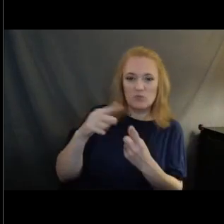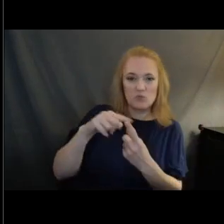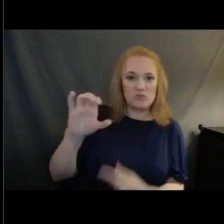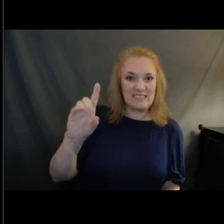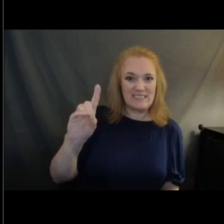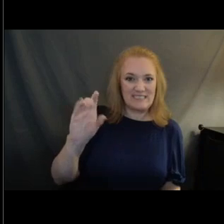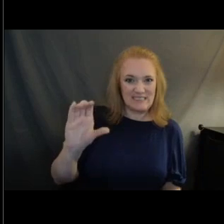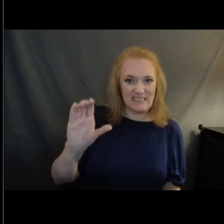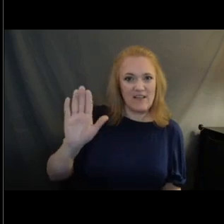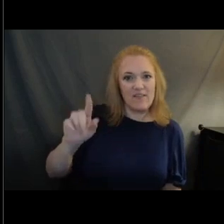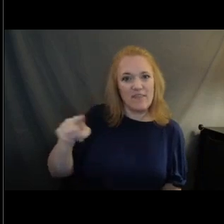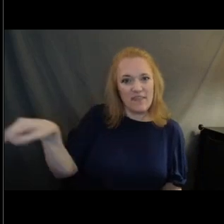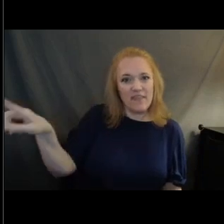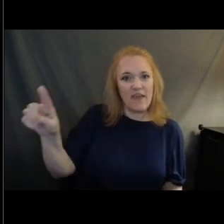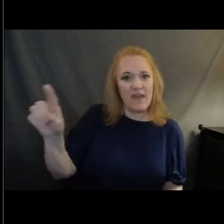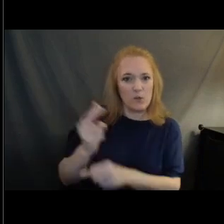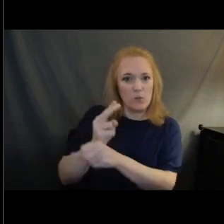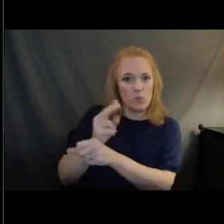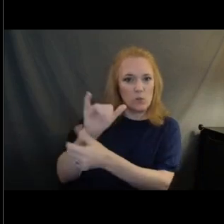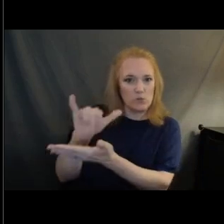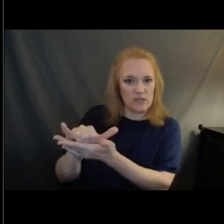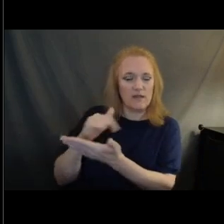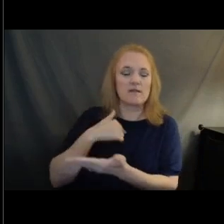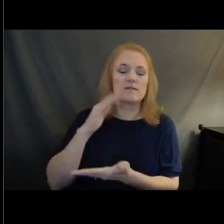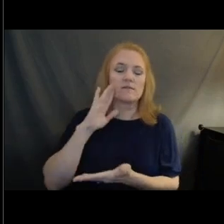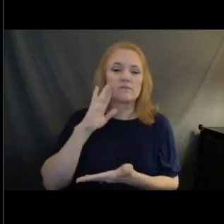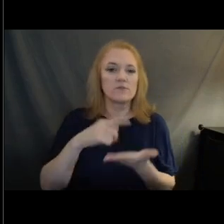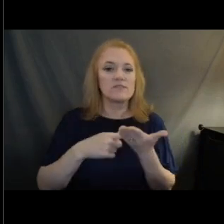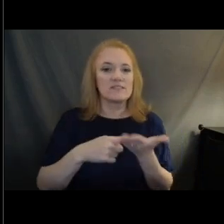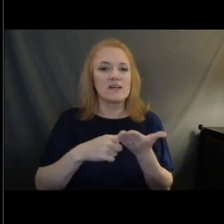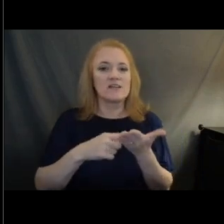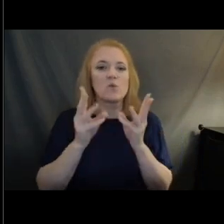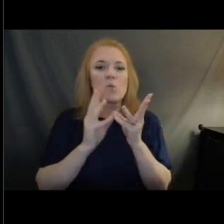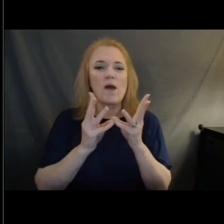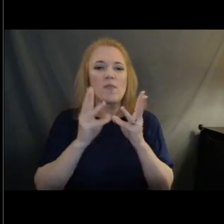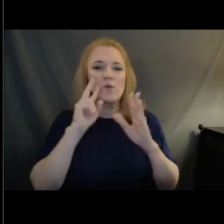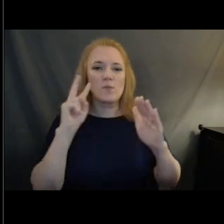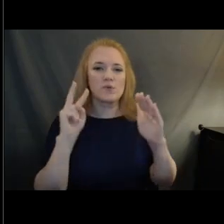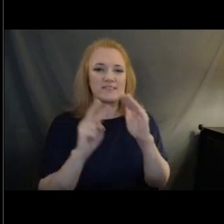provided by CDC. I'm going to cover the Weather Prediction Center's products and services,